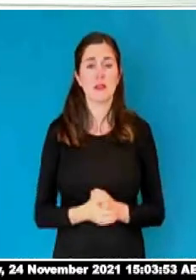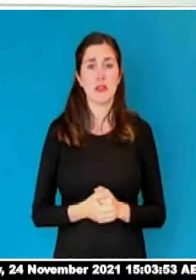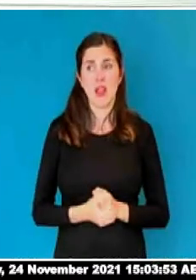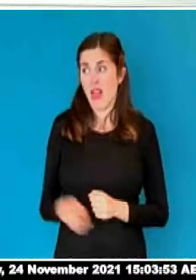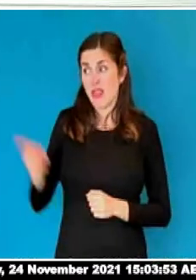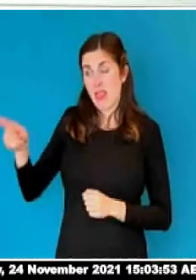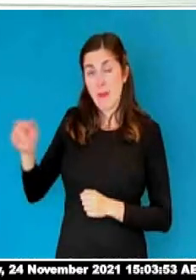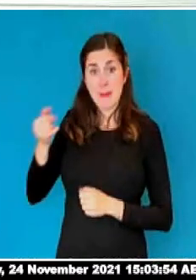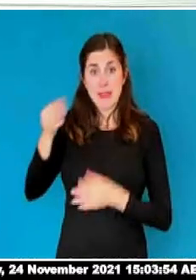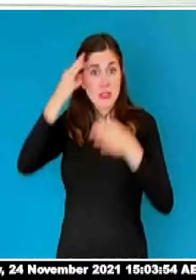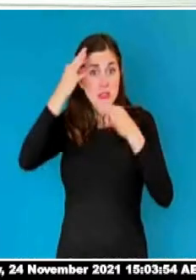to address those.